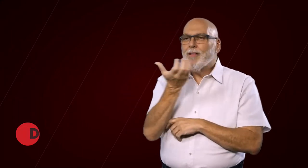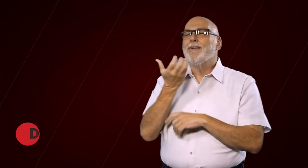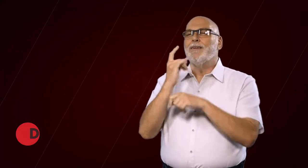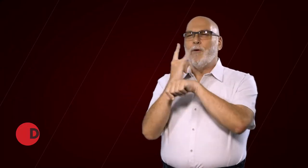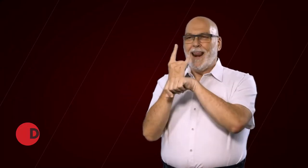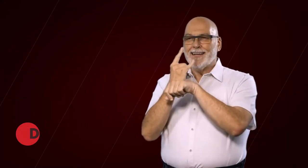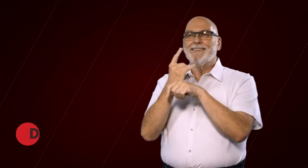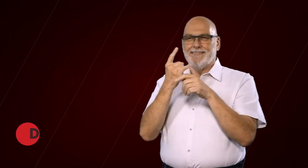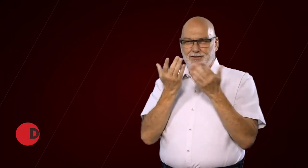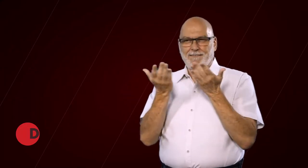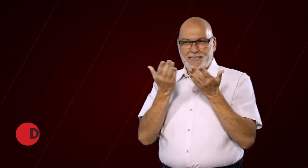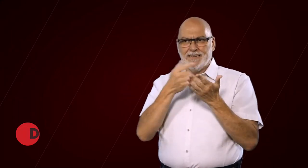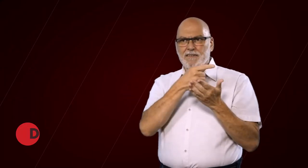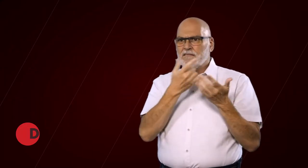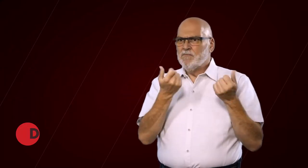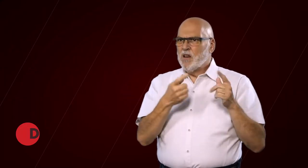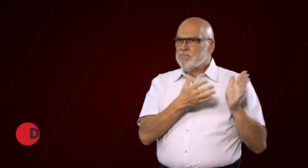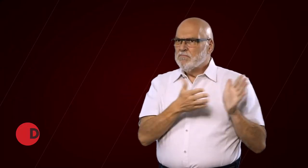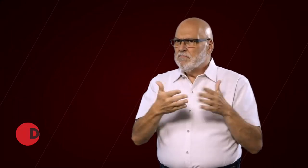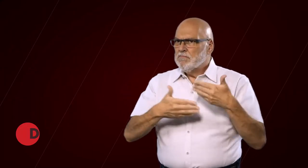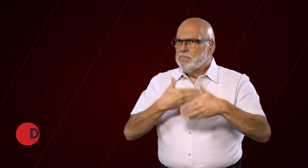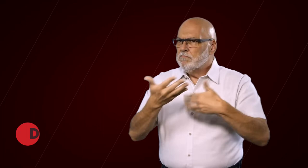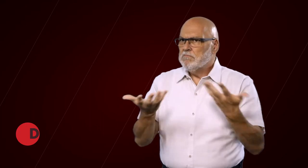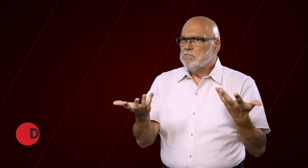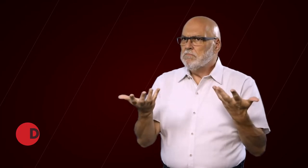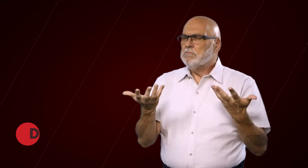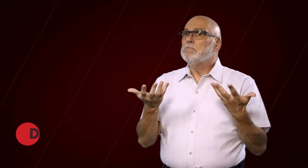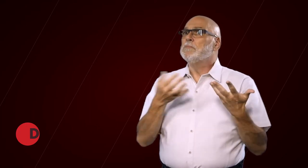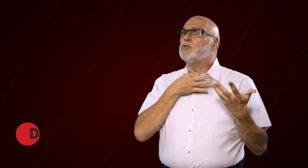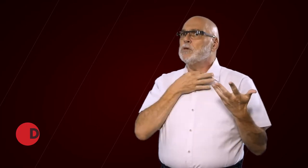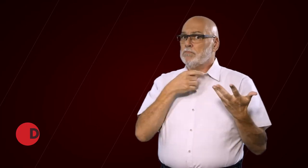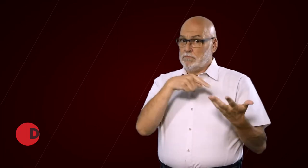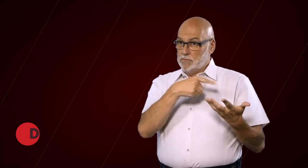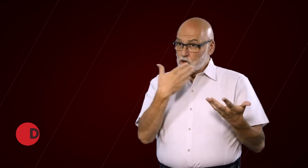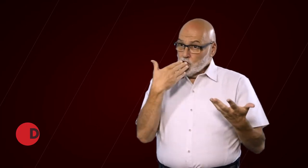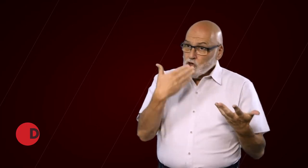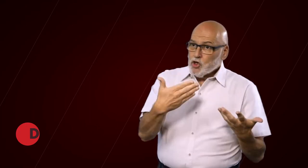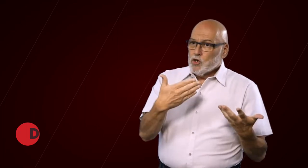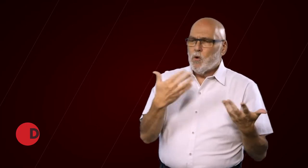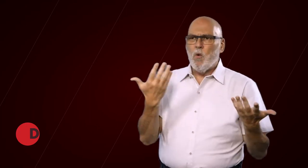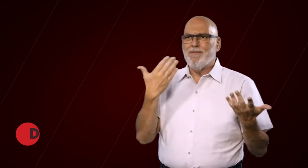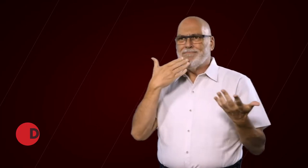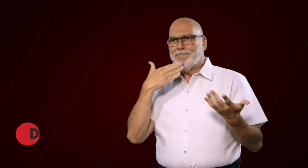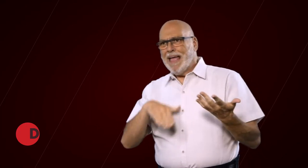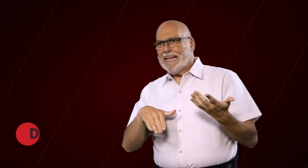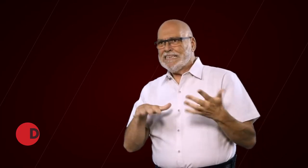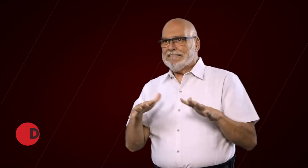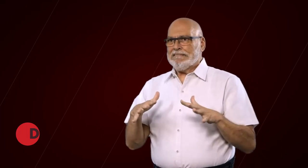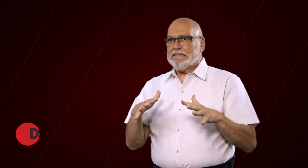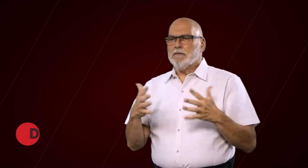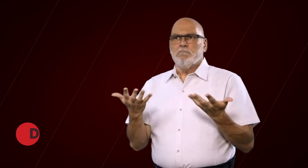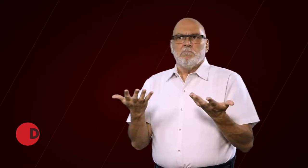"Review of mobile wireless services". Was it good or bad?